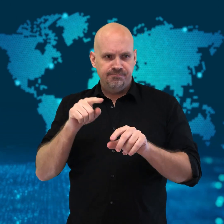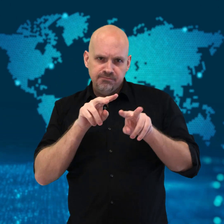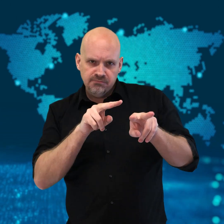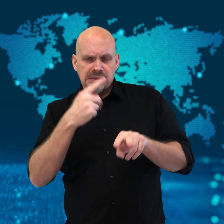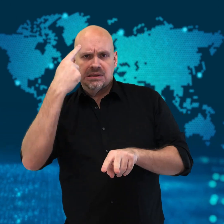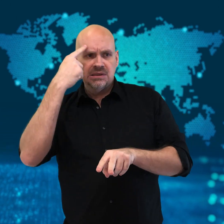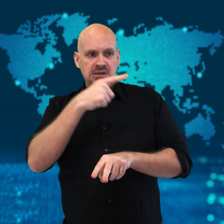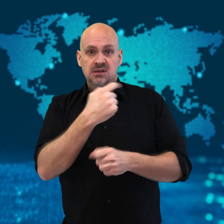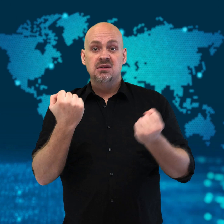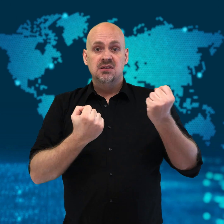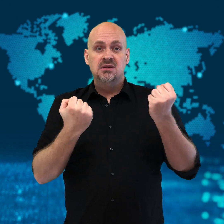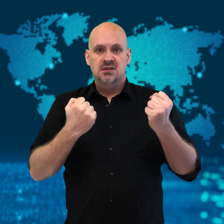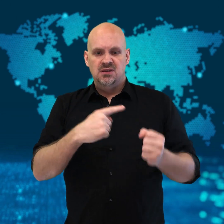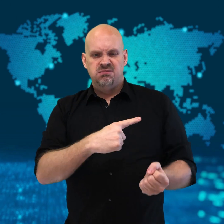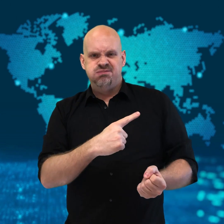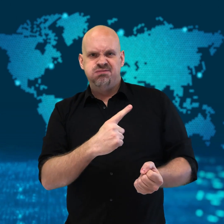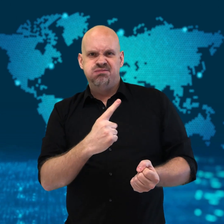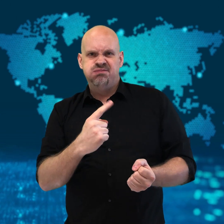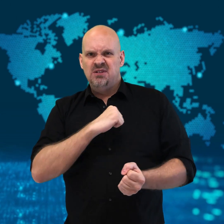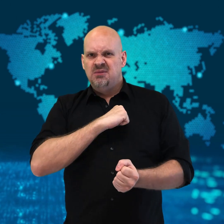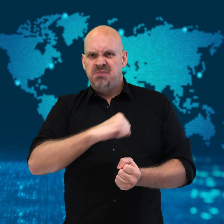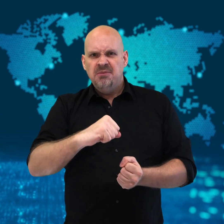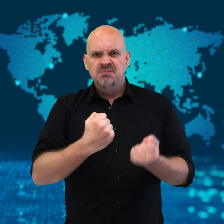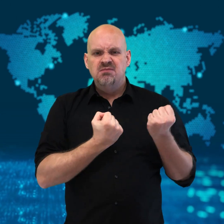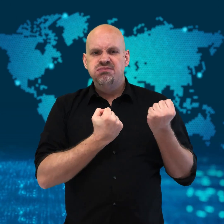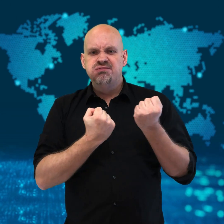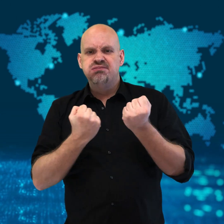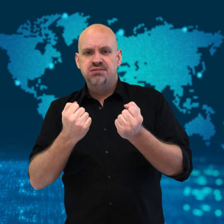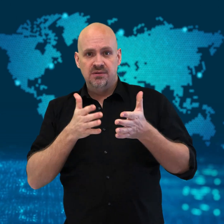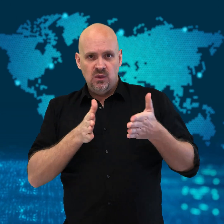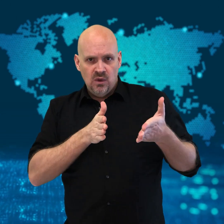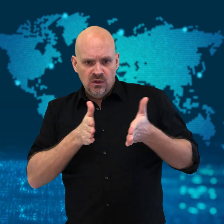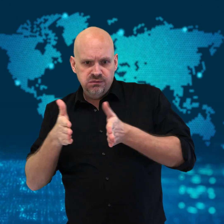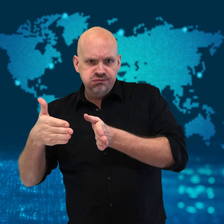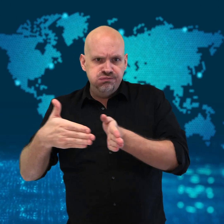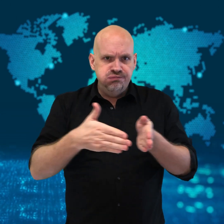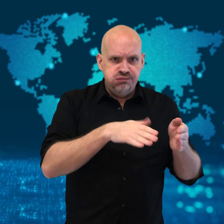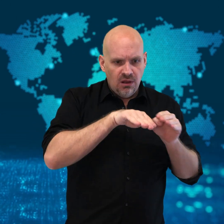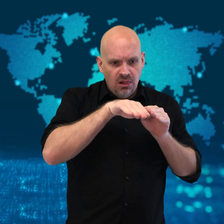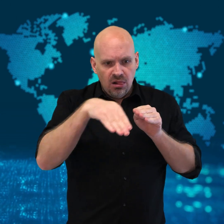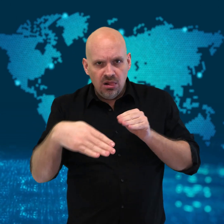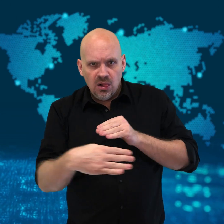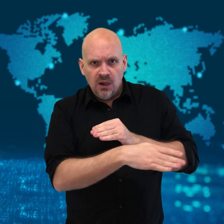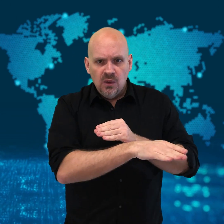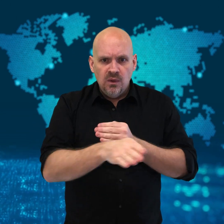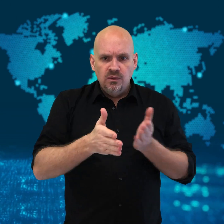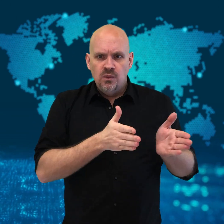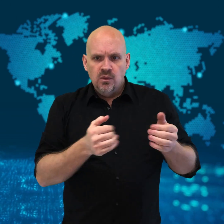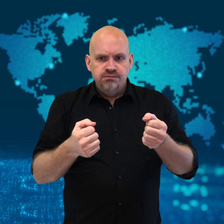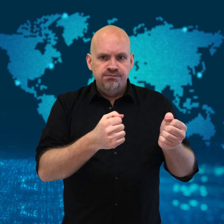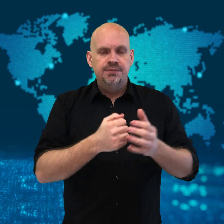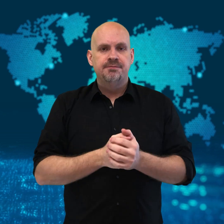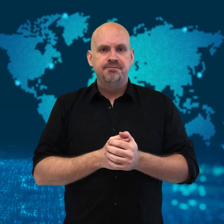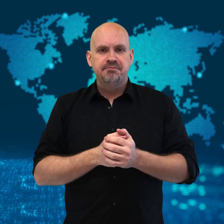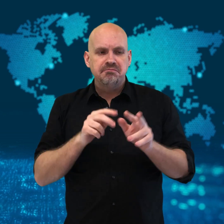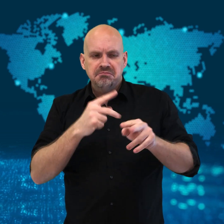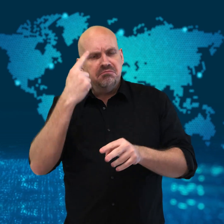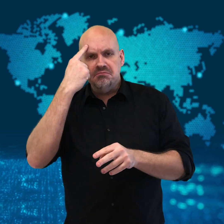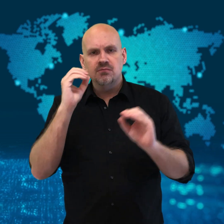People nearby called 911 to alert authorities about the accident.